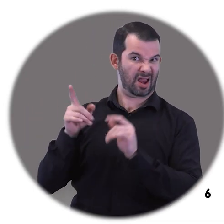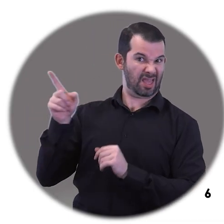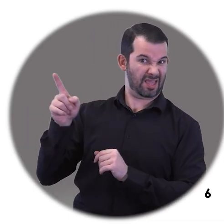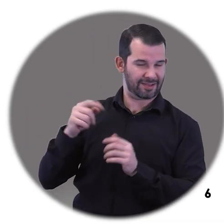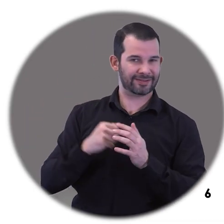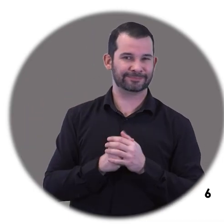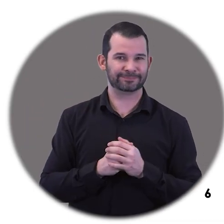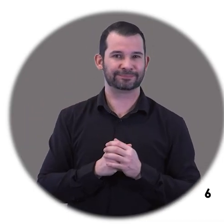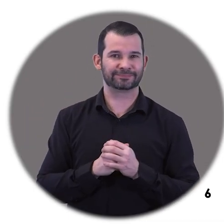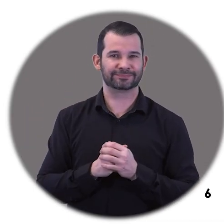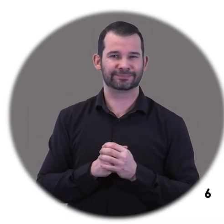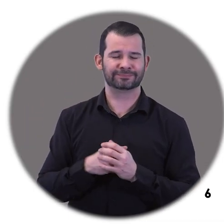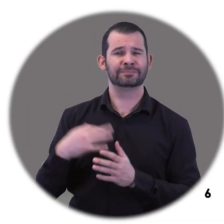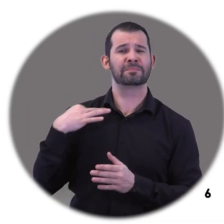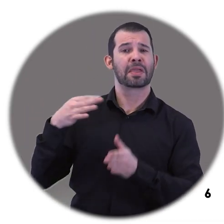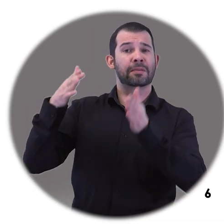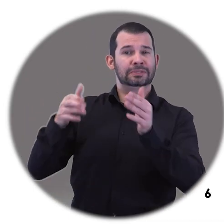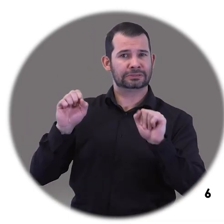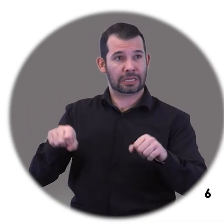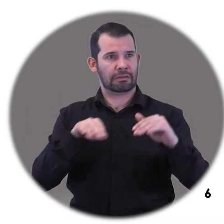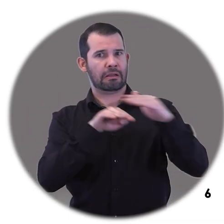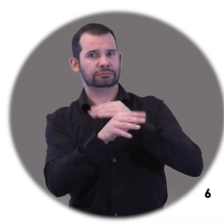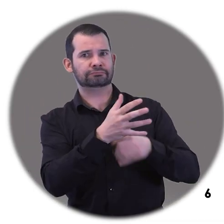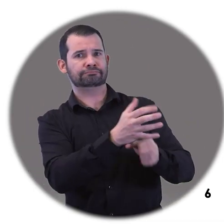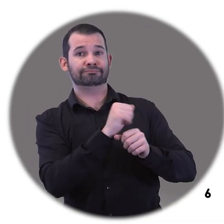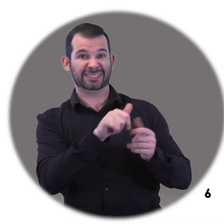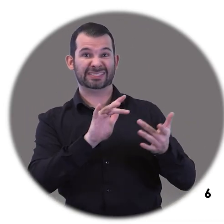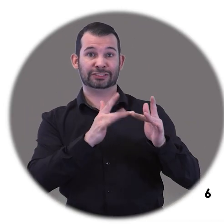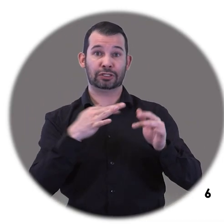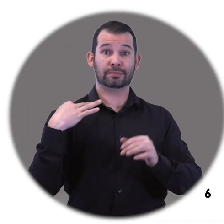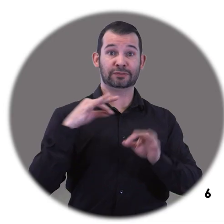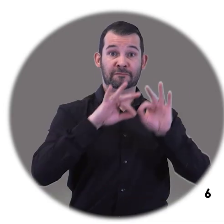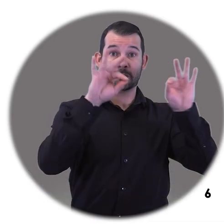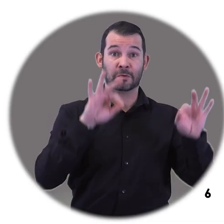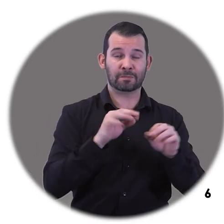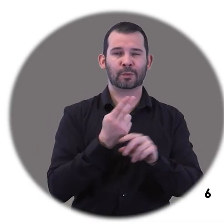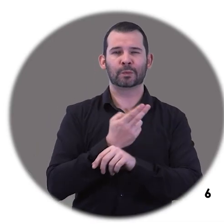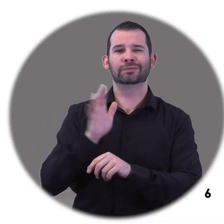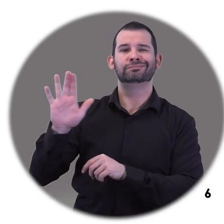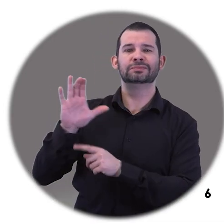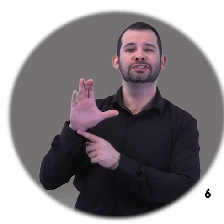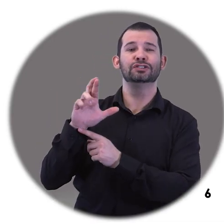Applicants can access the digital application form through their CRA My Account